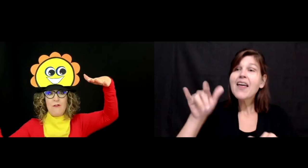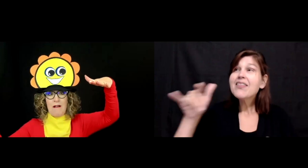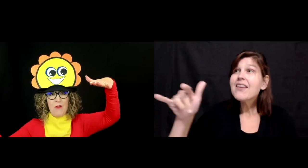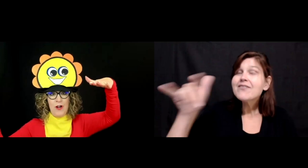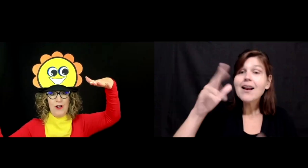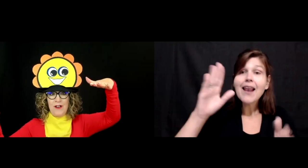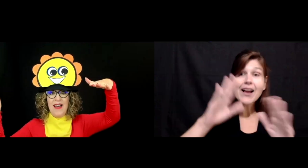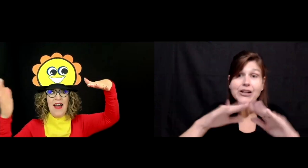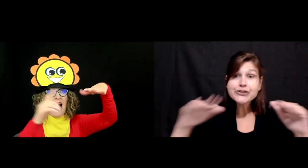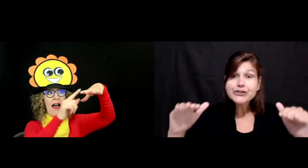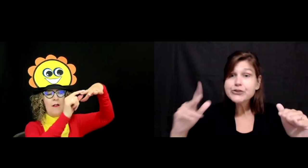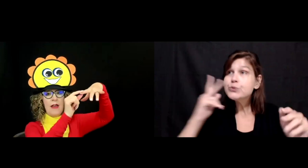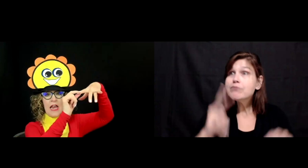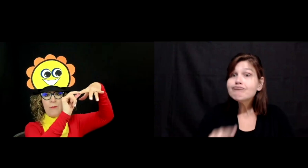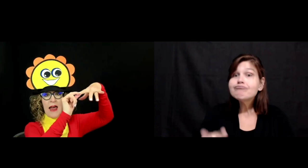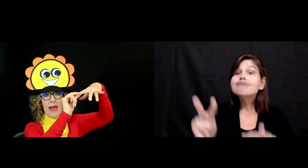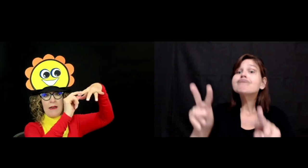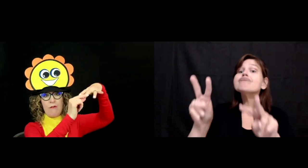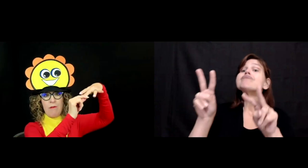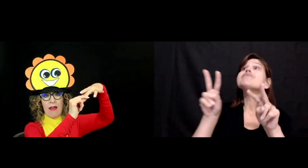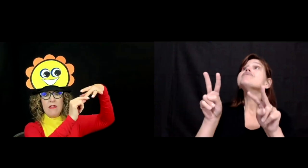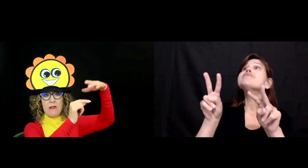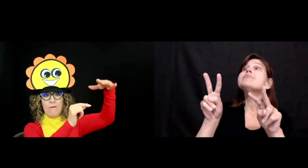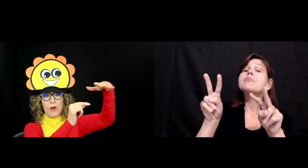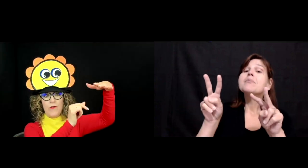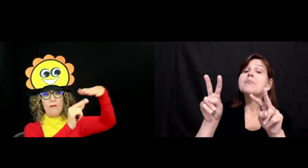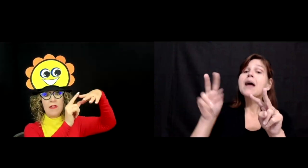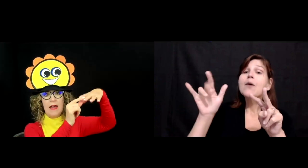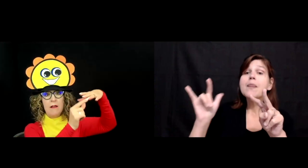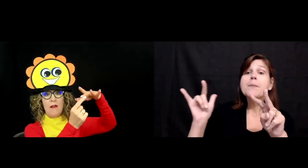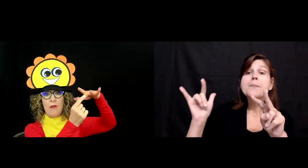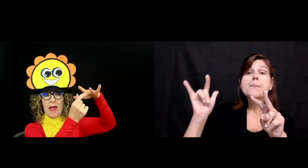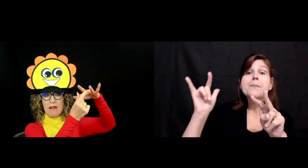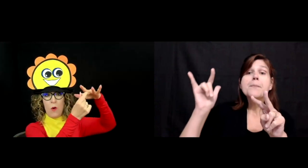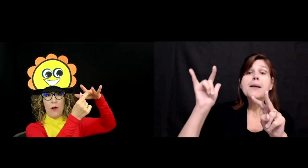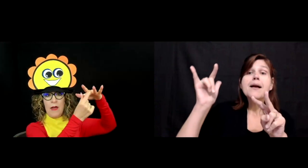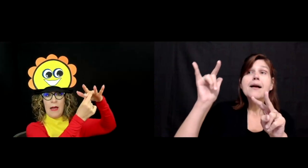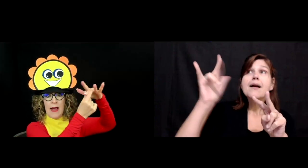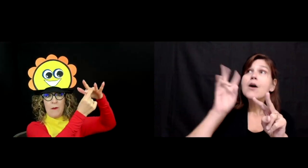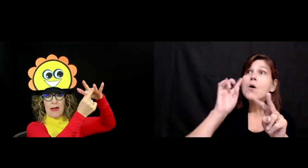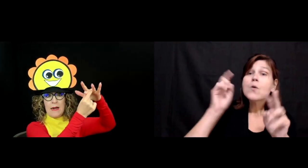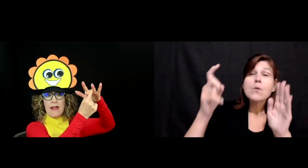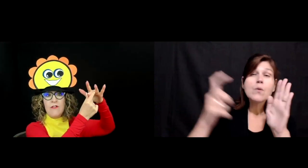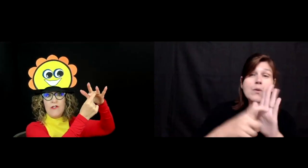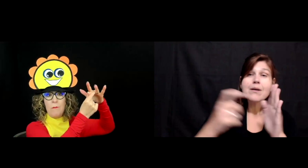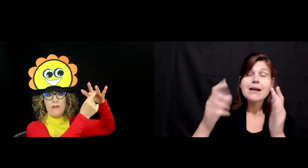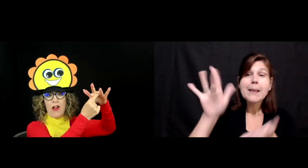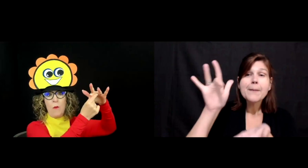everywhere in the world. And each plane is representative of one of those skills. So the biggest one in the middle is the jumbo jet,